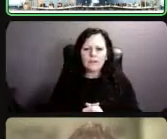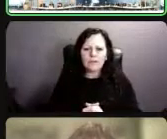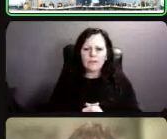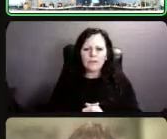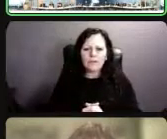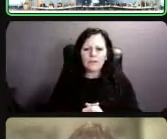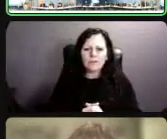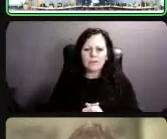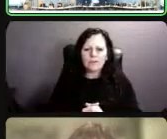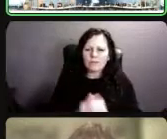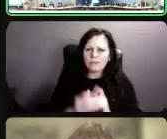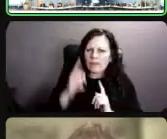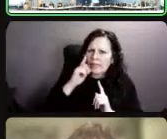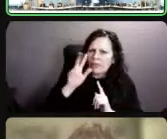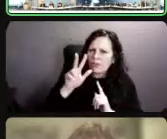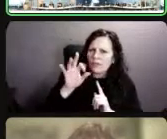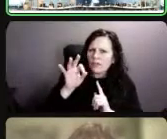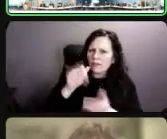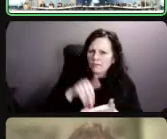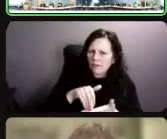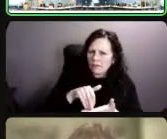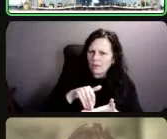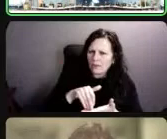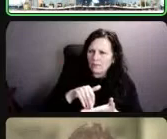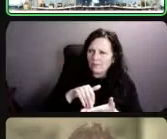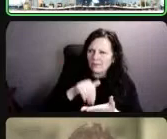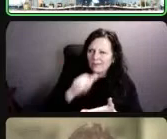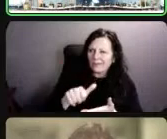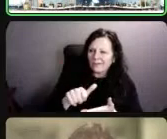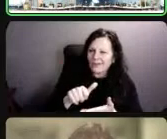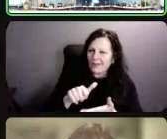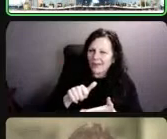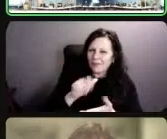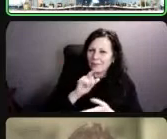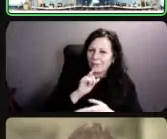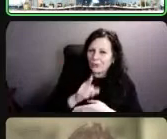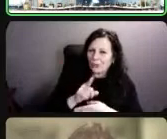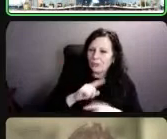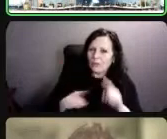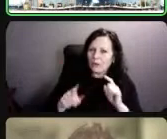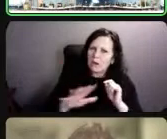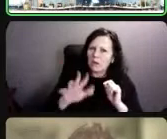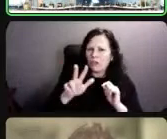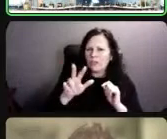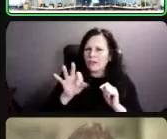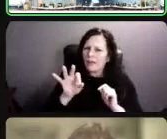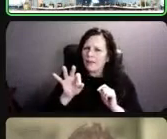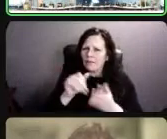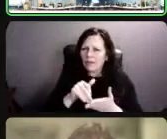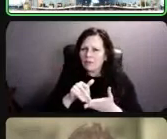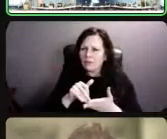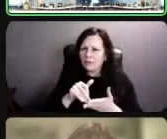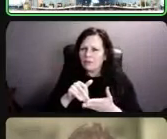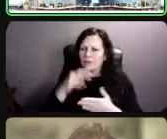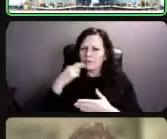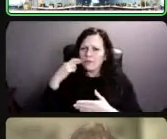RESIDENTIAL CUSTOMERS WE HAVE